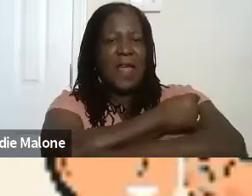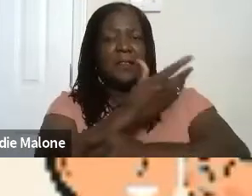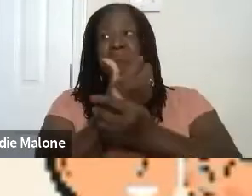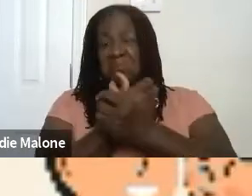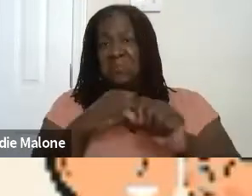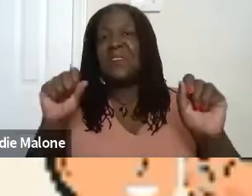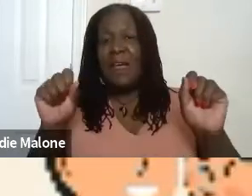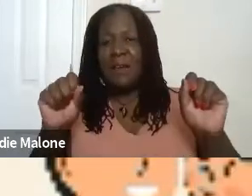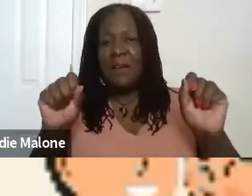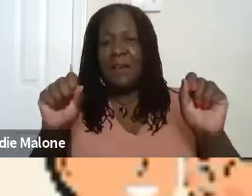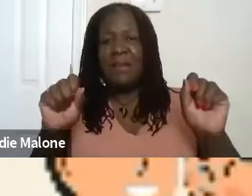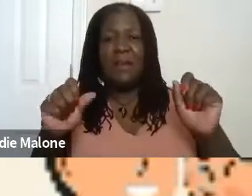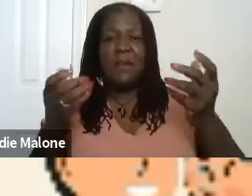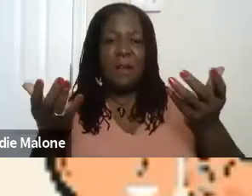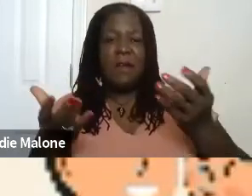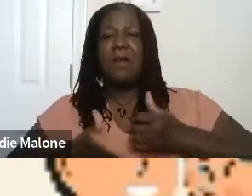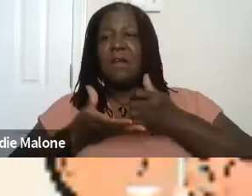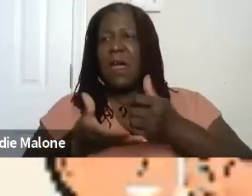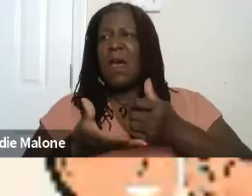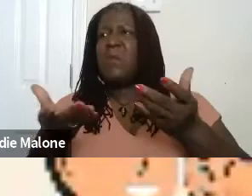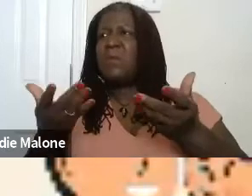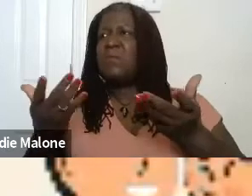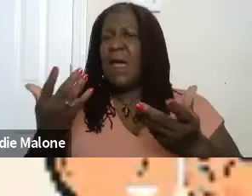talk with your doctor, but they felt that the vaccine was generally safe.